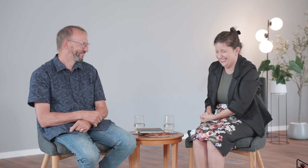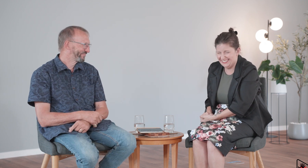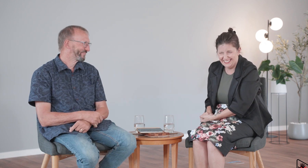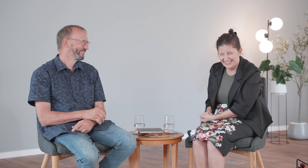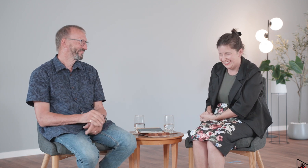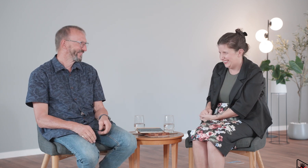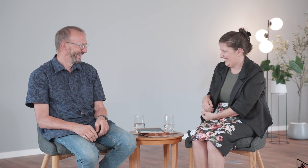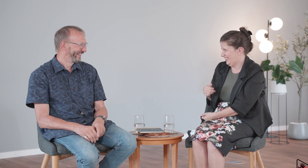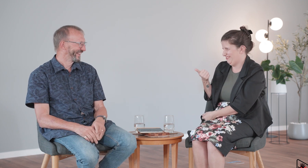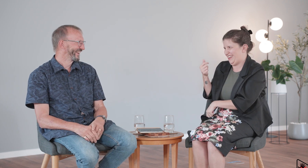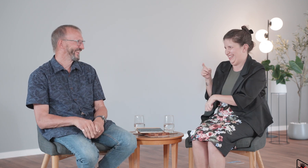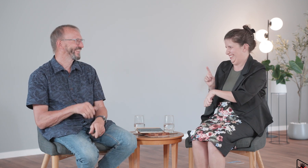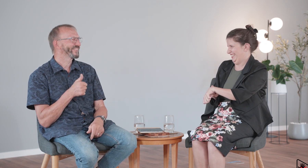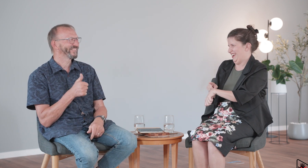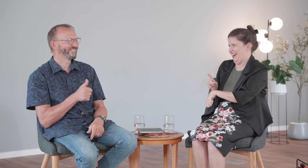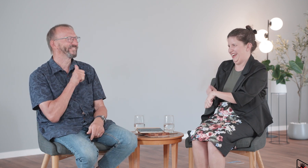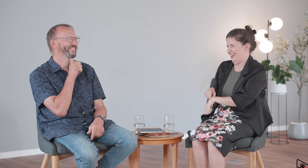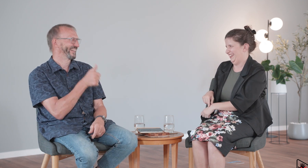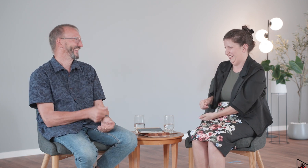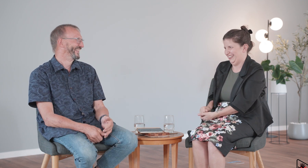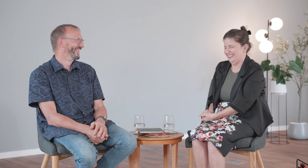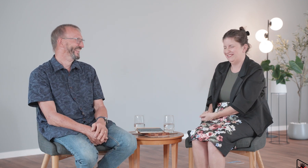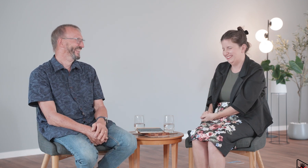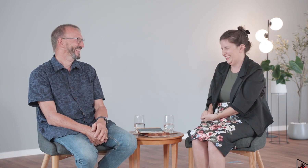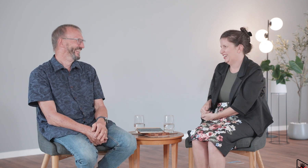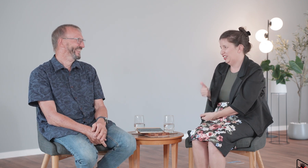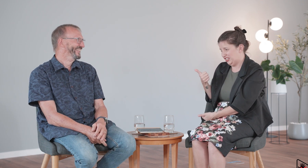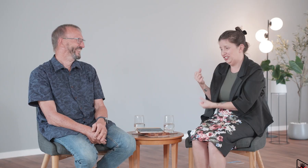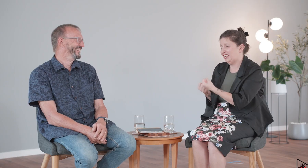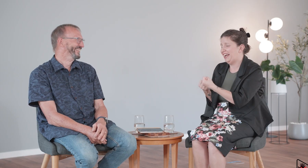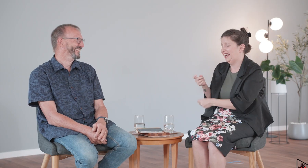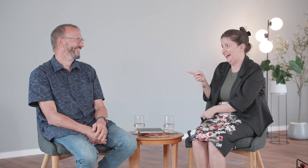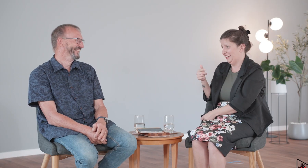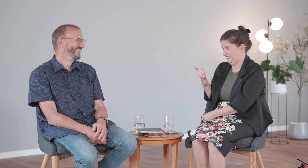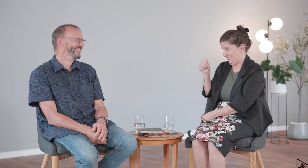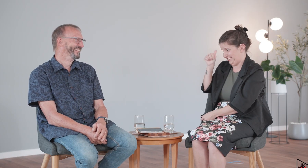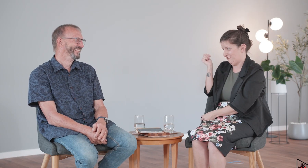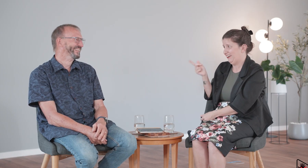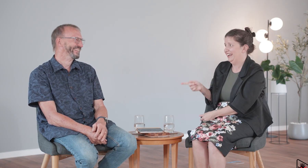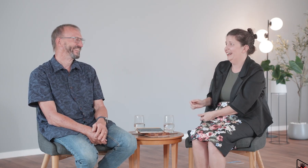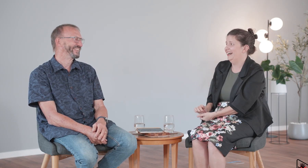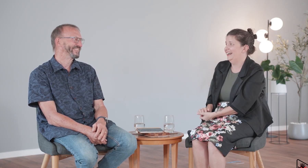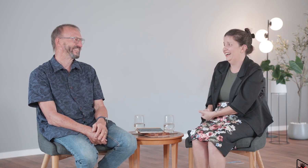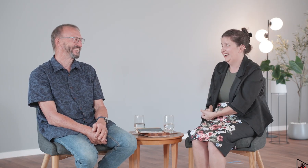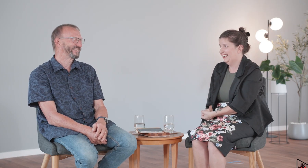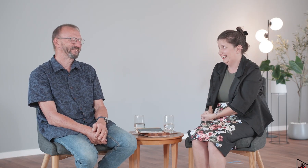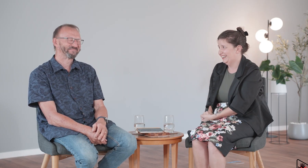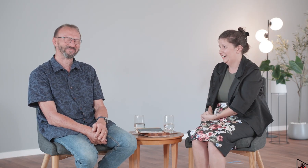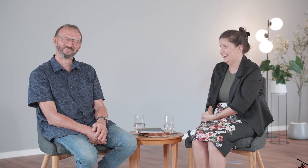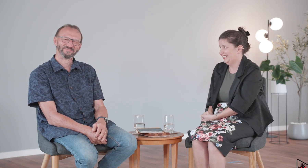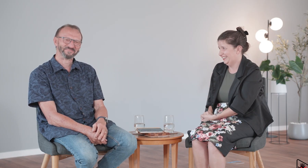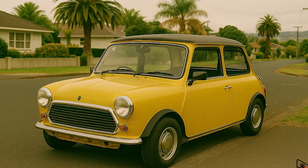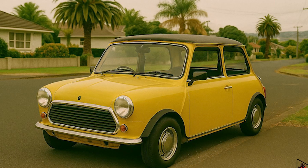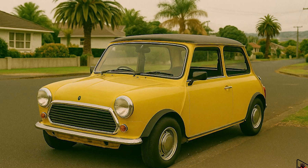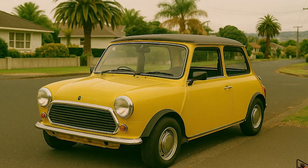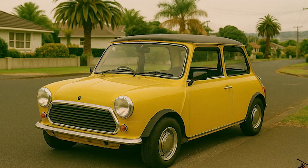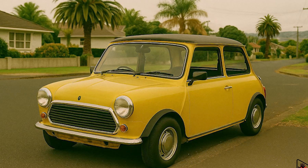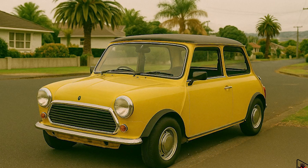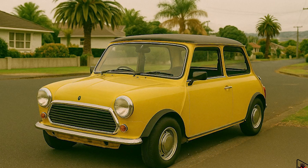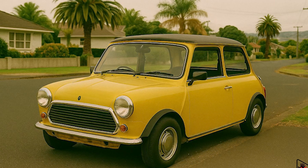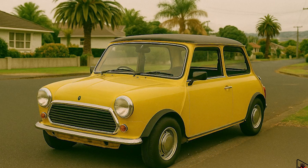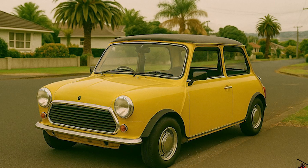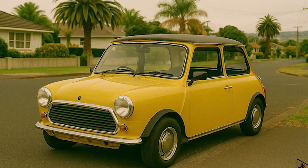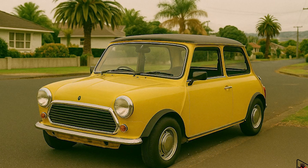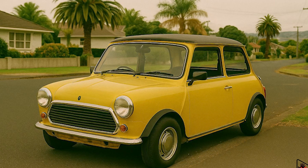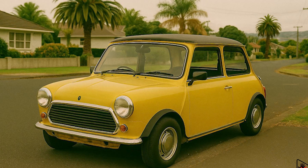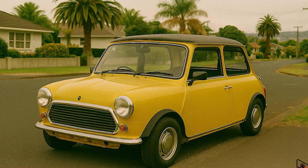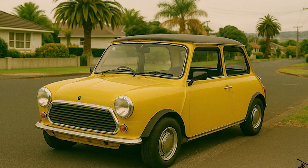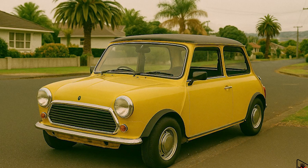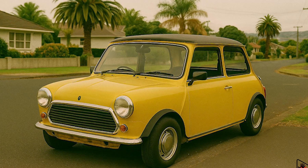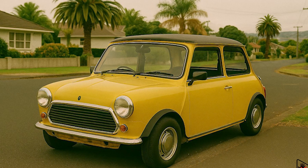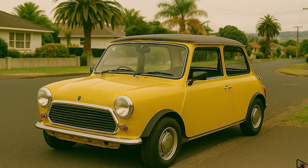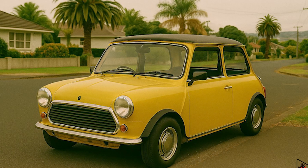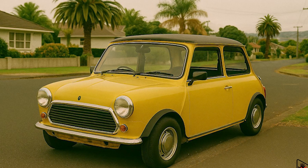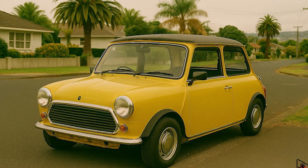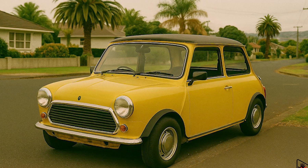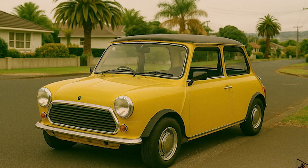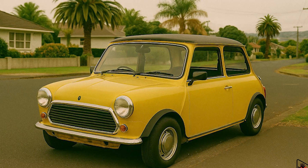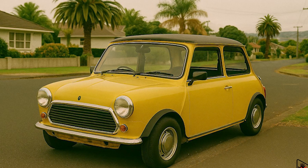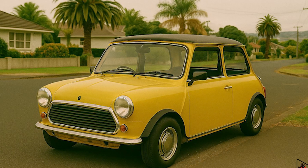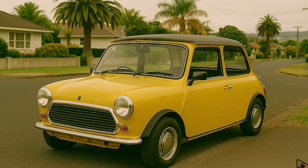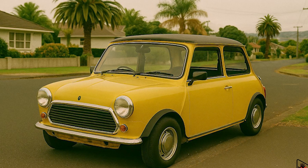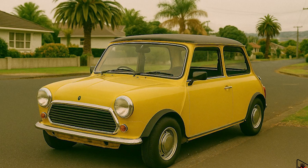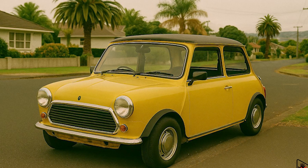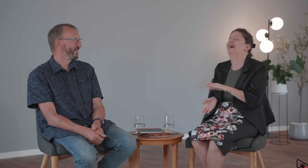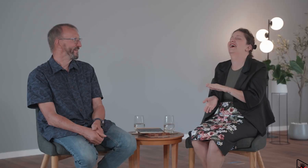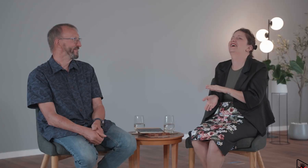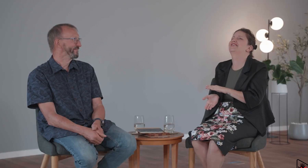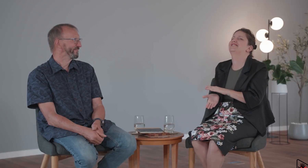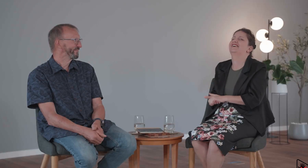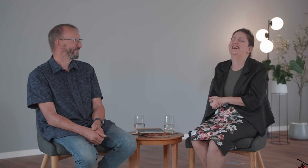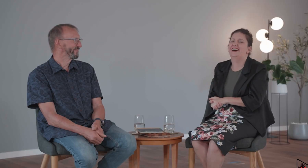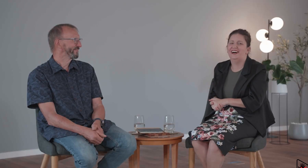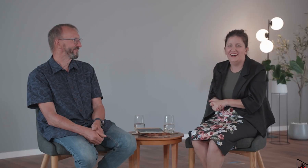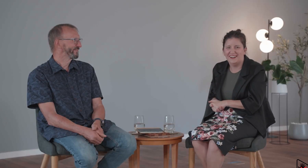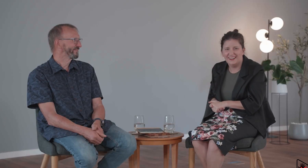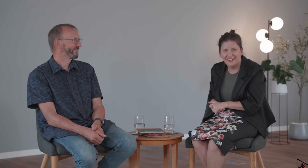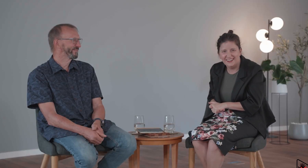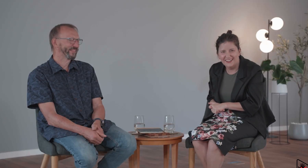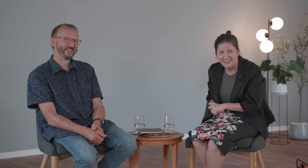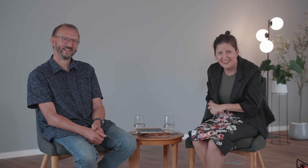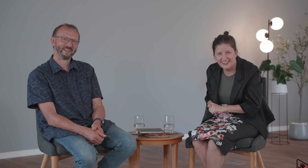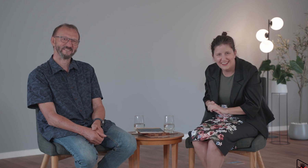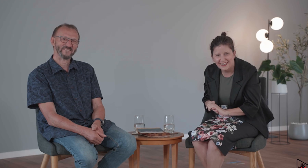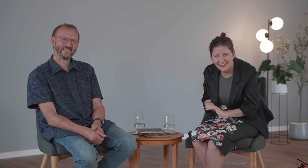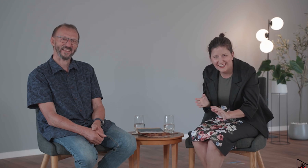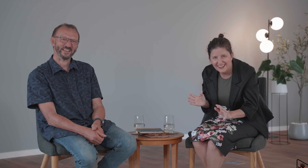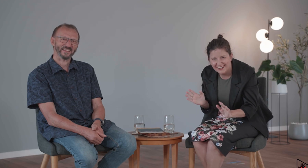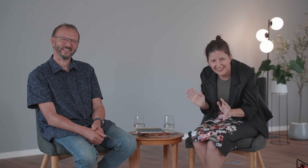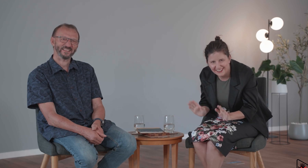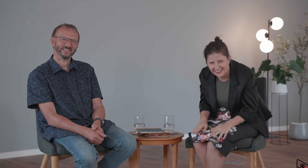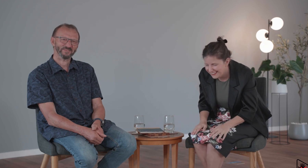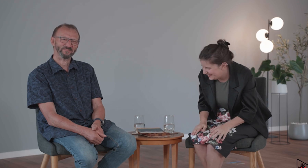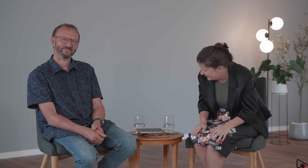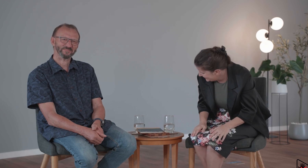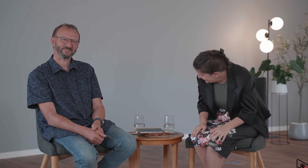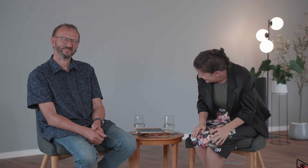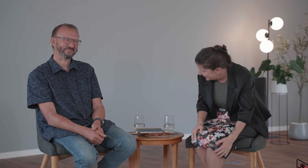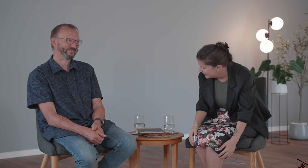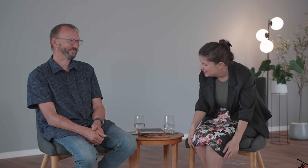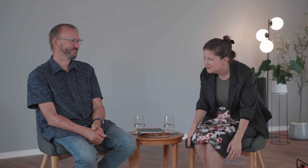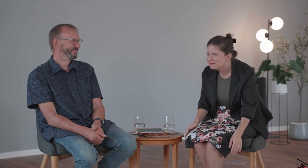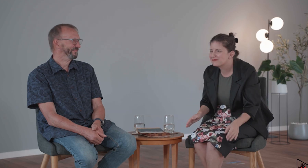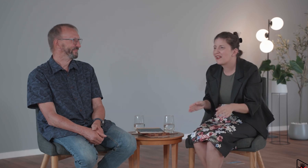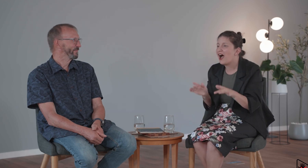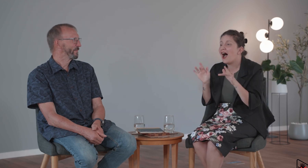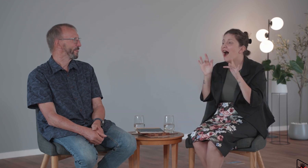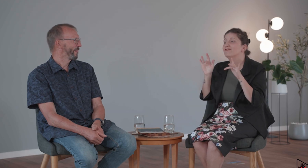had a good laugh. Great times, eh? You're really good with cars. You're pretty on to it Peter.